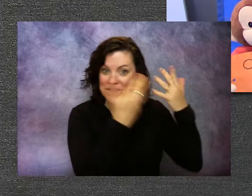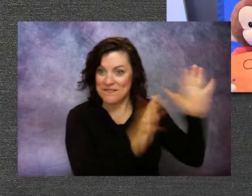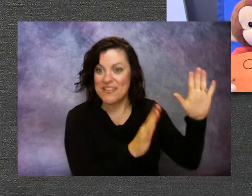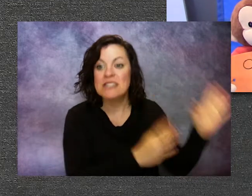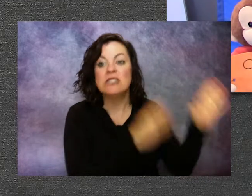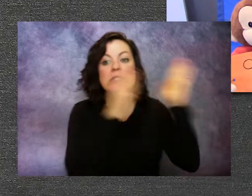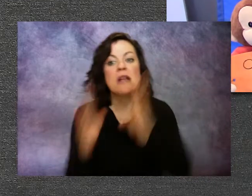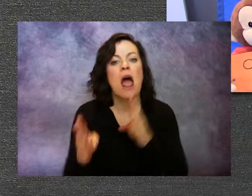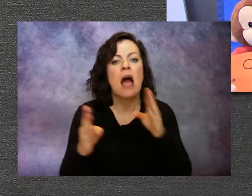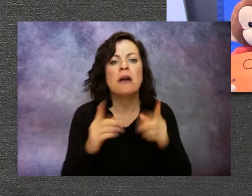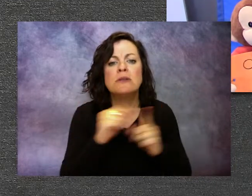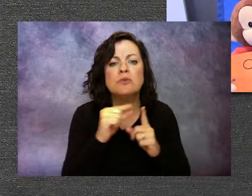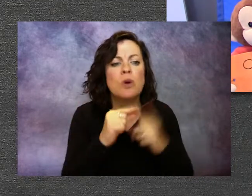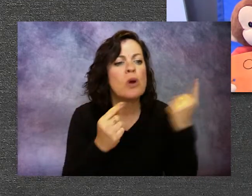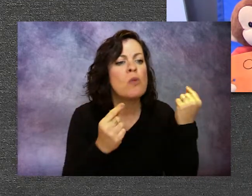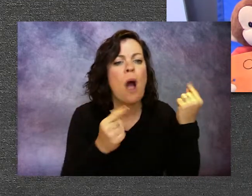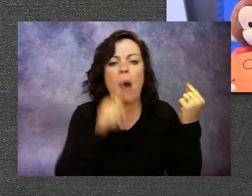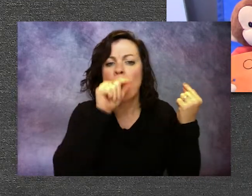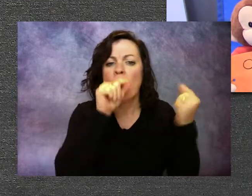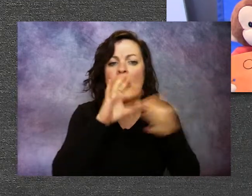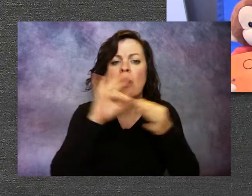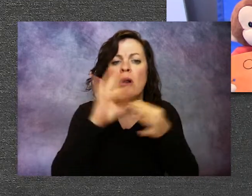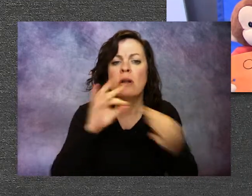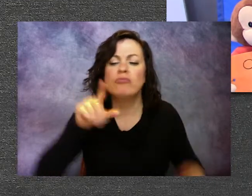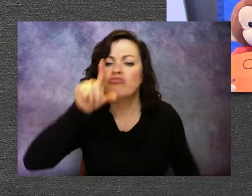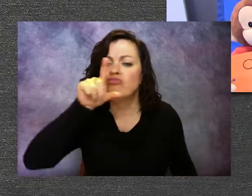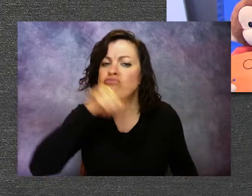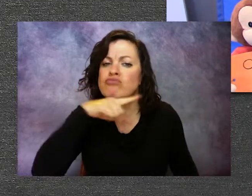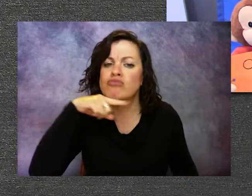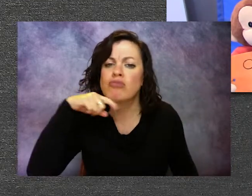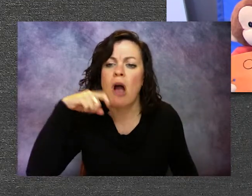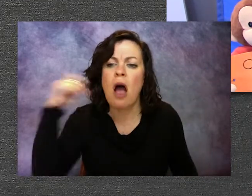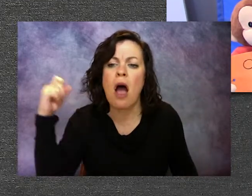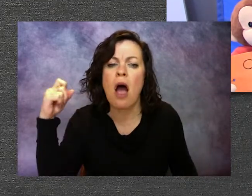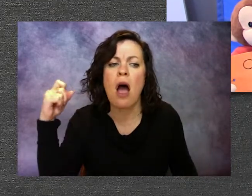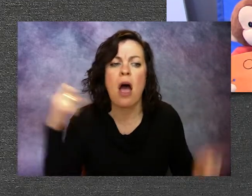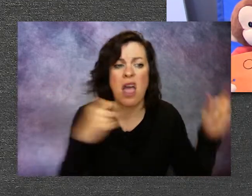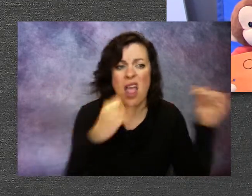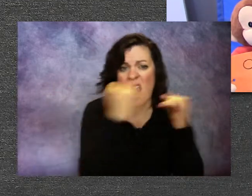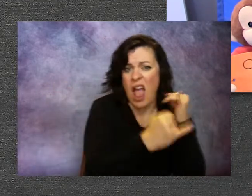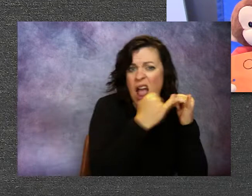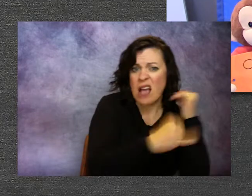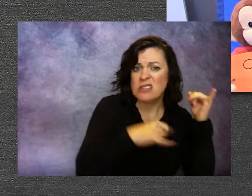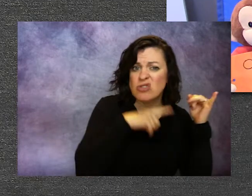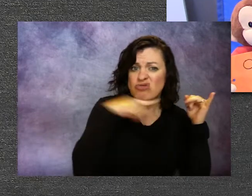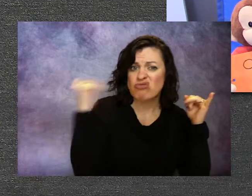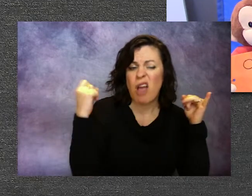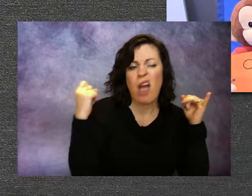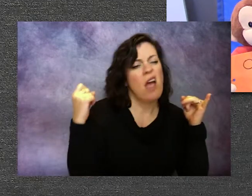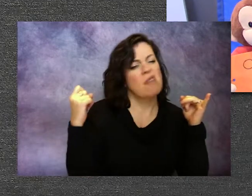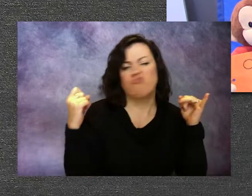Dry, okay? Last, dry. No match.